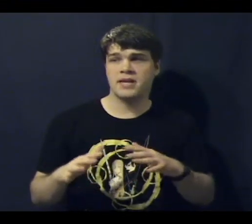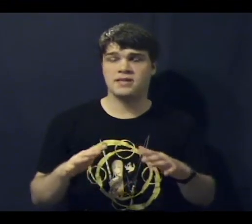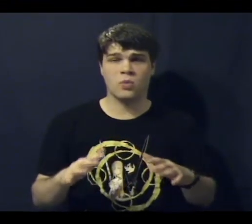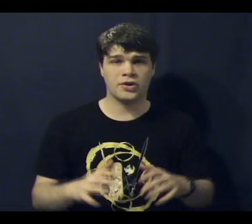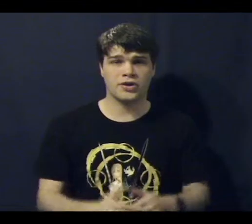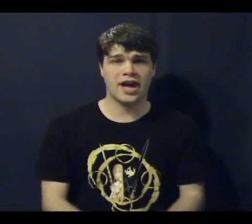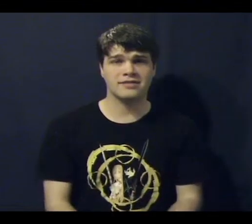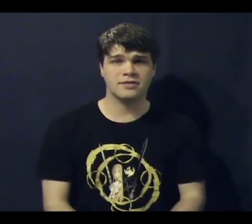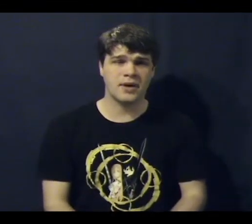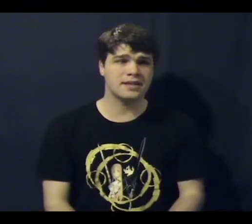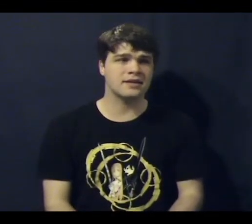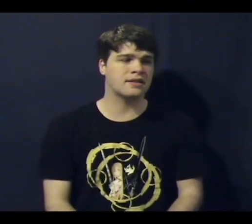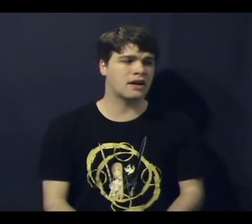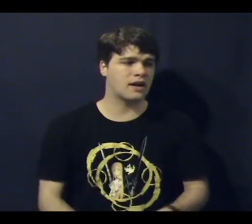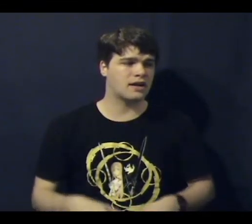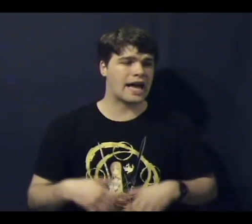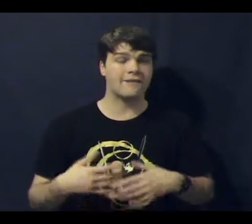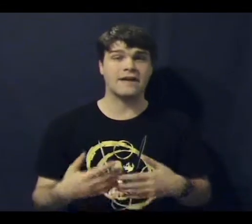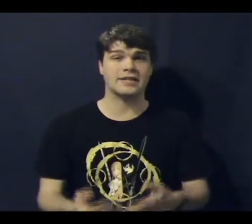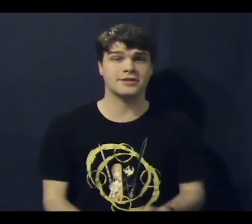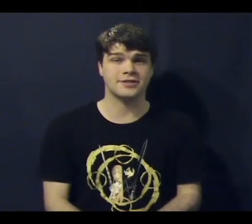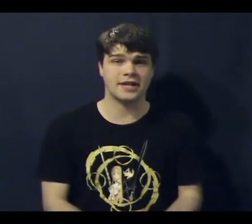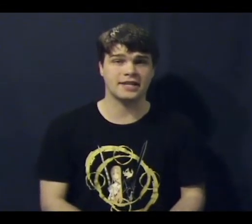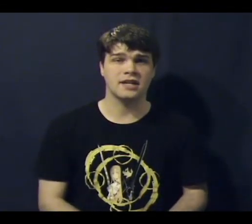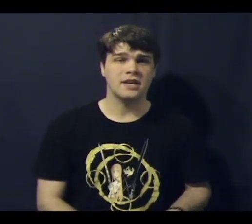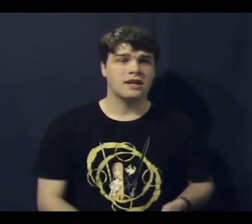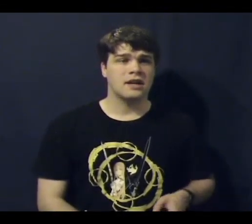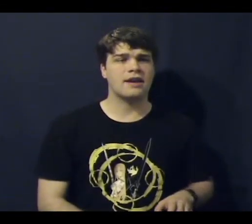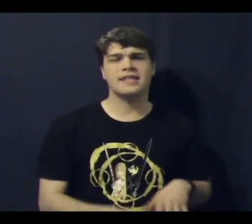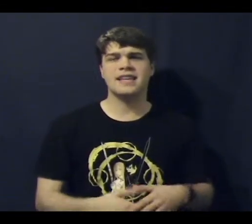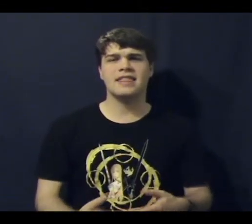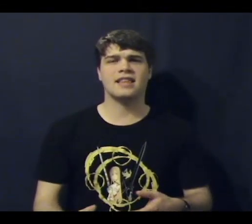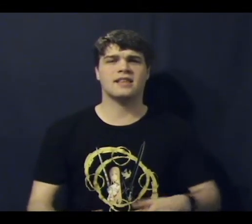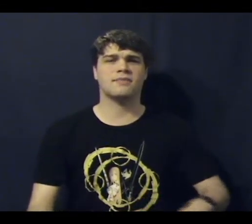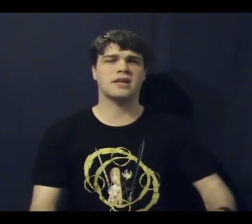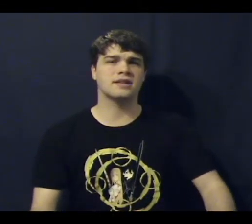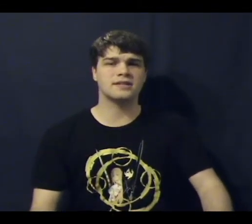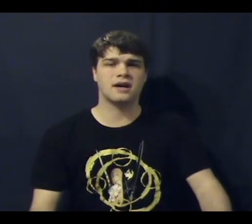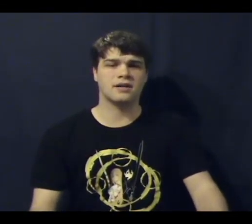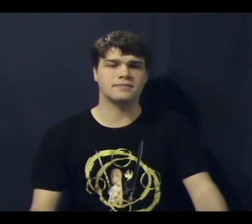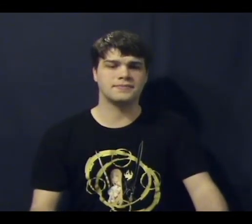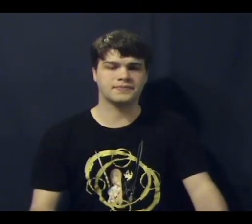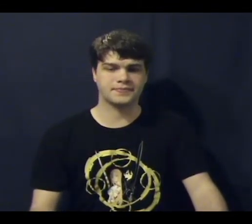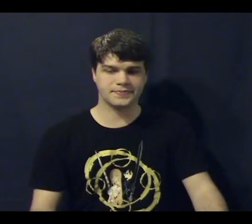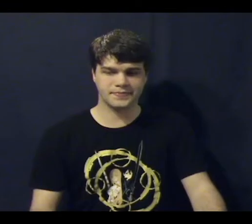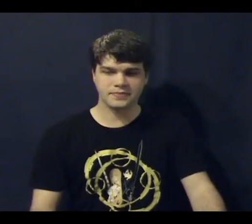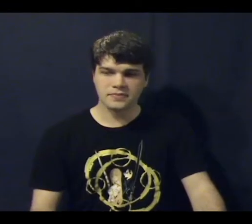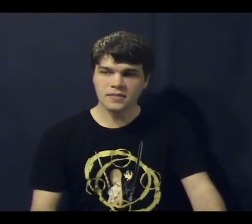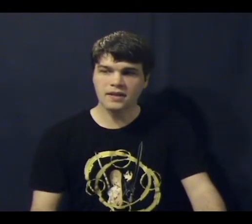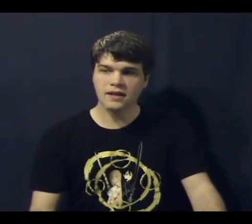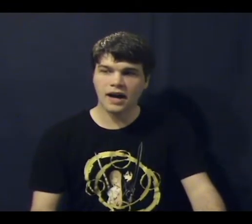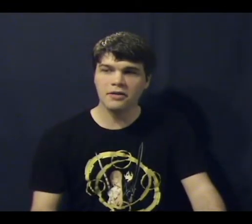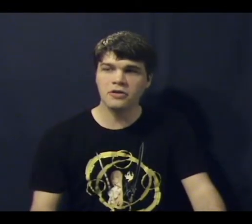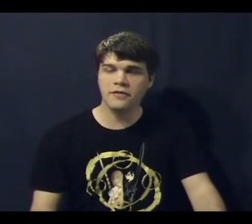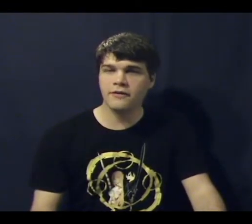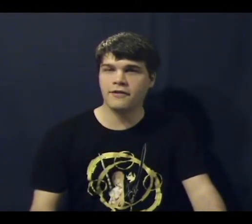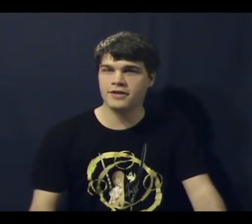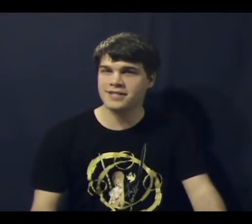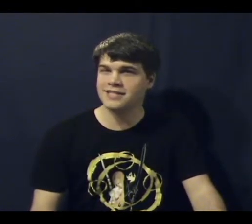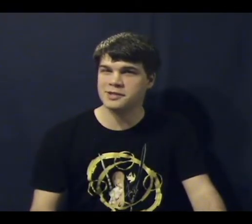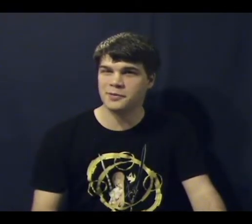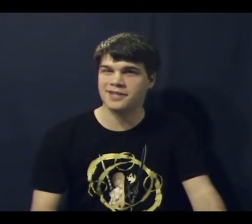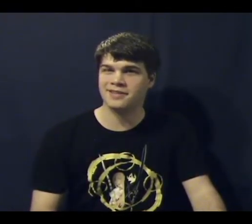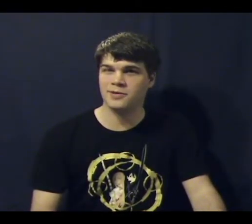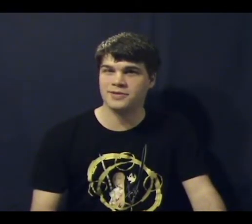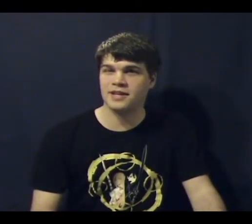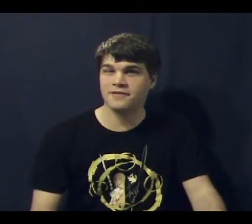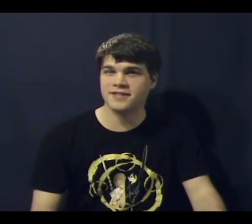depends on where you're at, depends on how fast they're signing. And I say that because I don't know if you've ever seen someone whose deaf sign